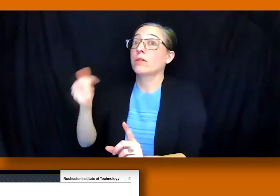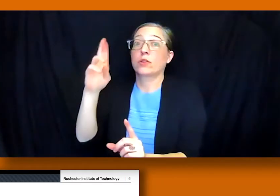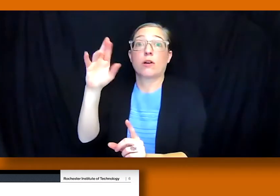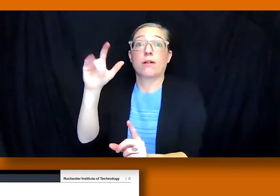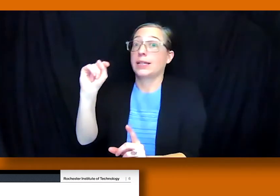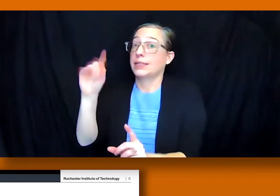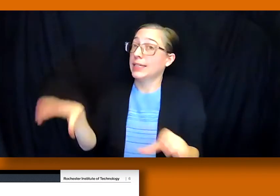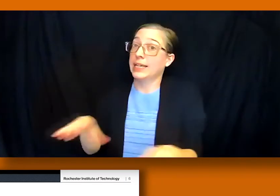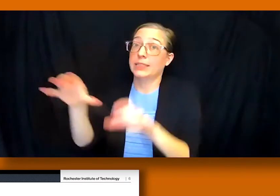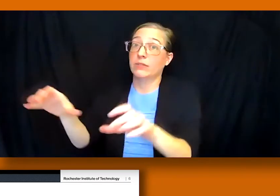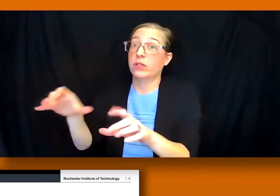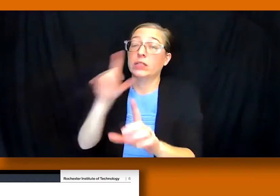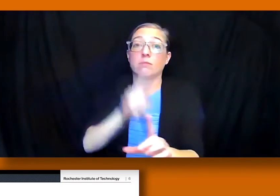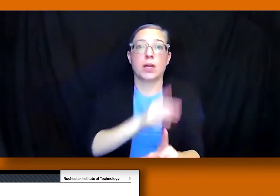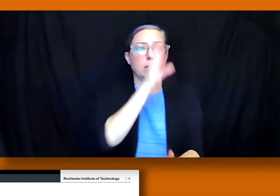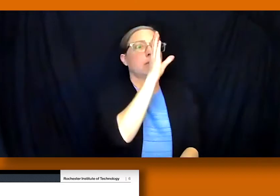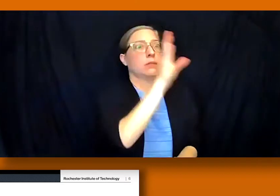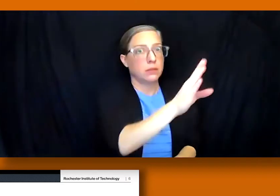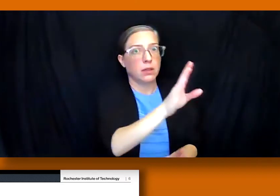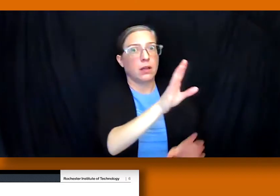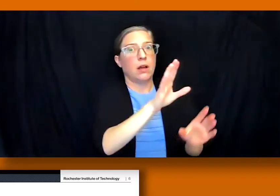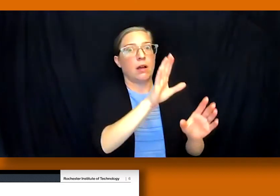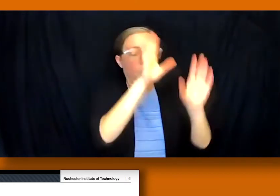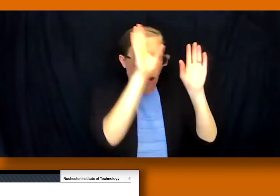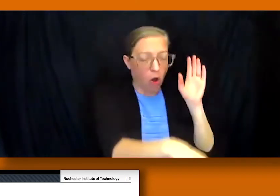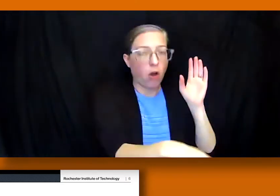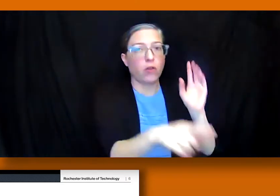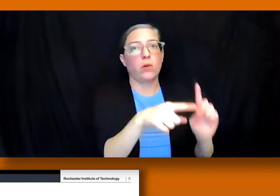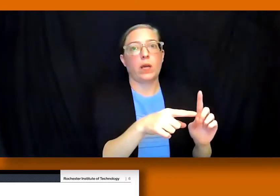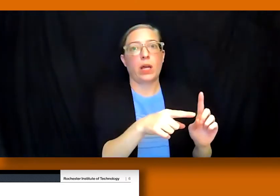Um, so it's definitely worth discussing with your department head or dean